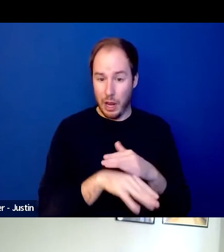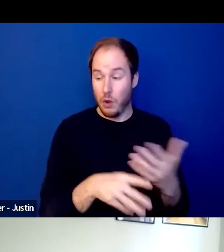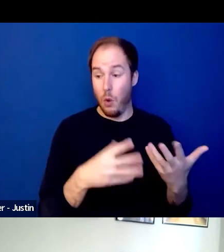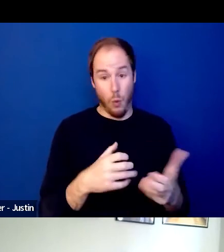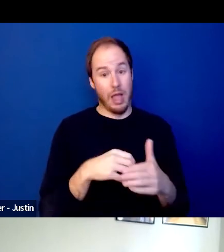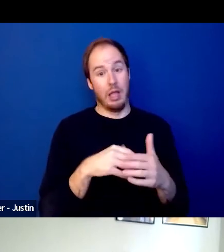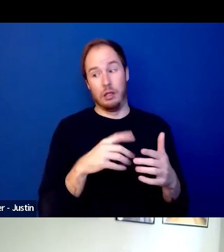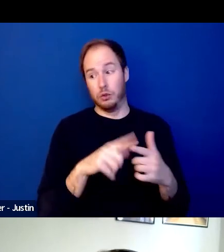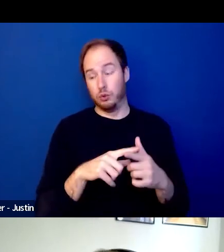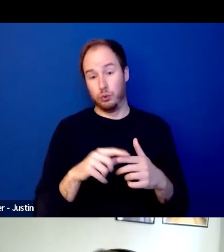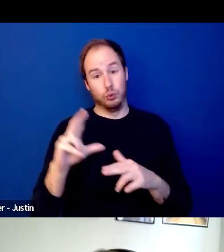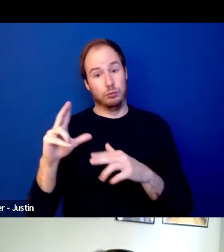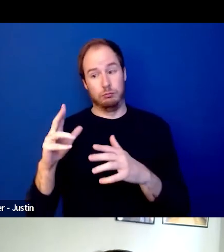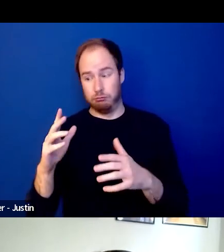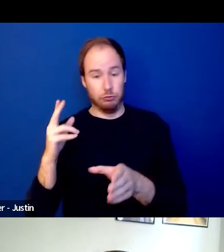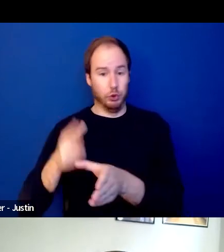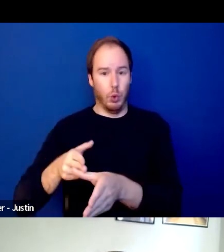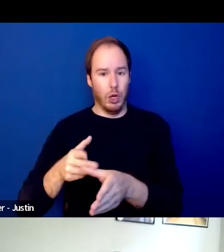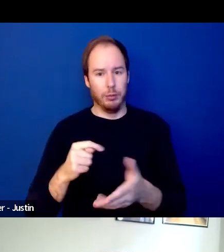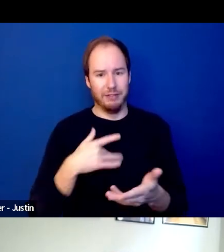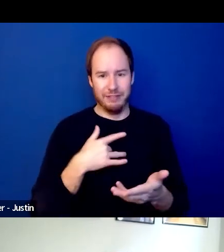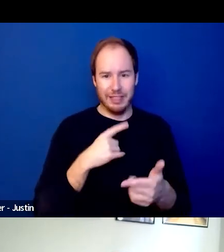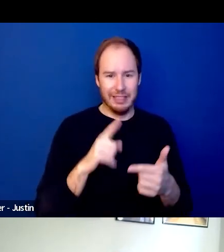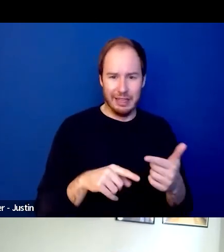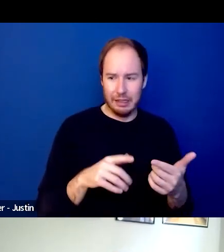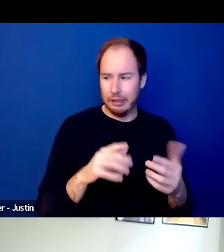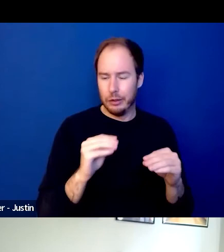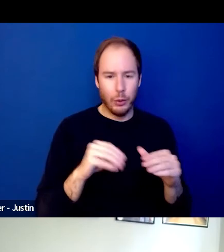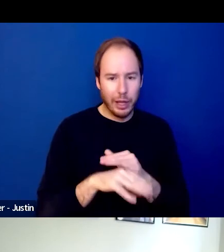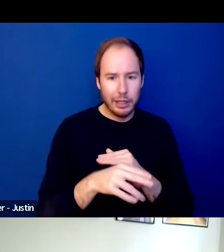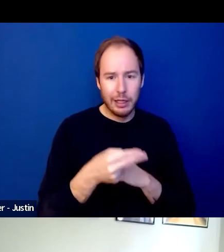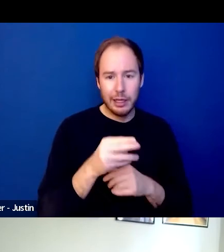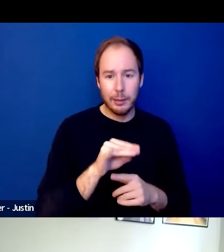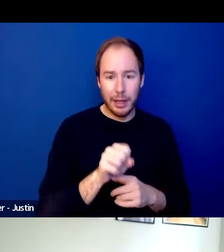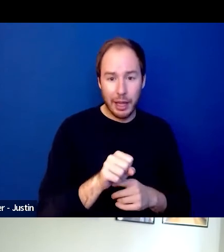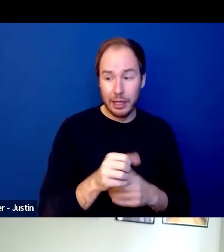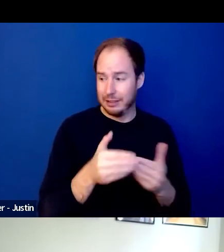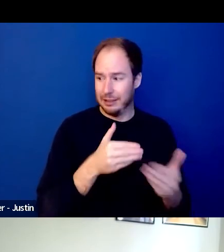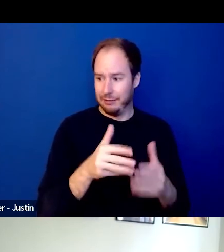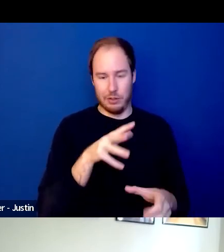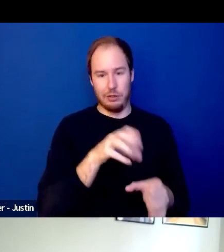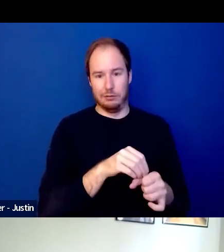so either they're not able to access HMIS despite working directly with folks